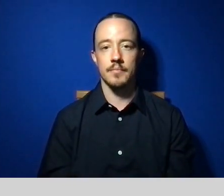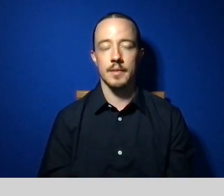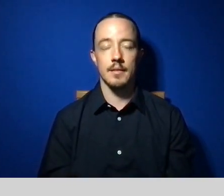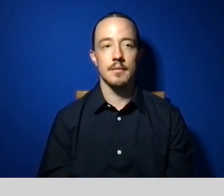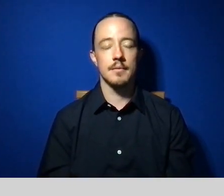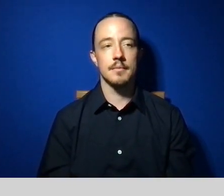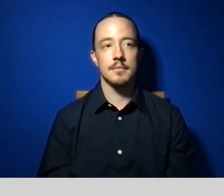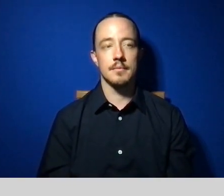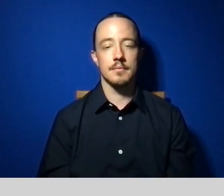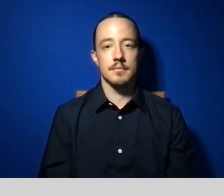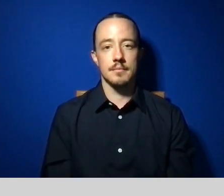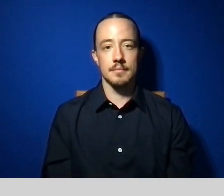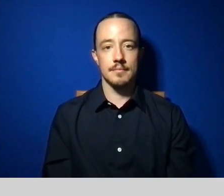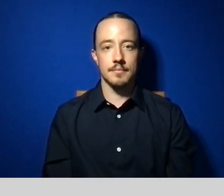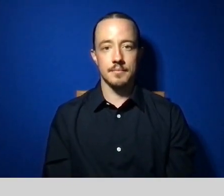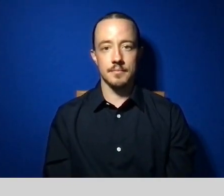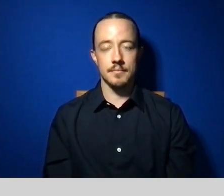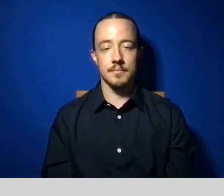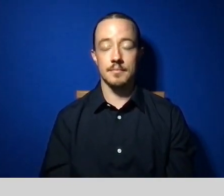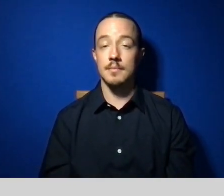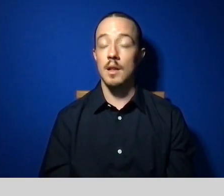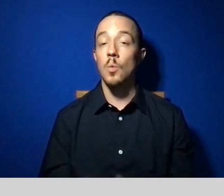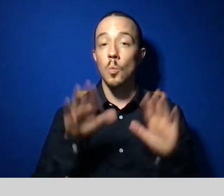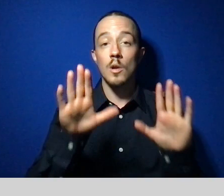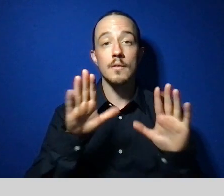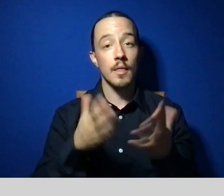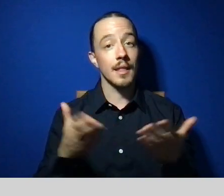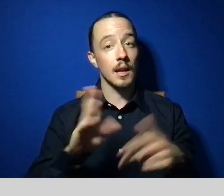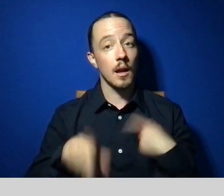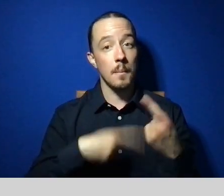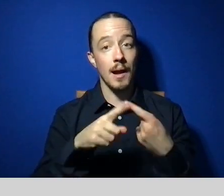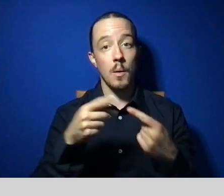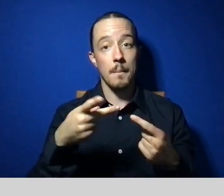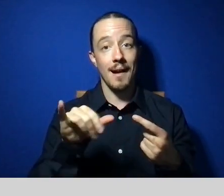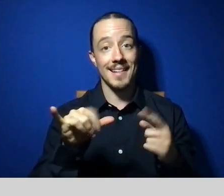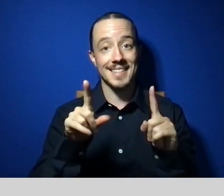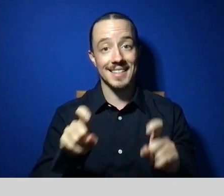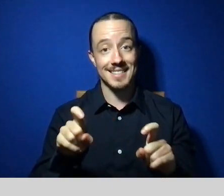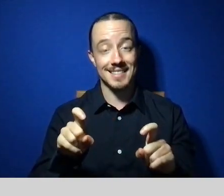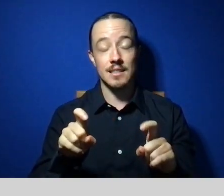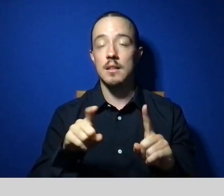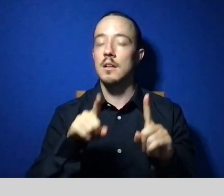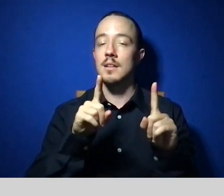And the great thing about pytest is that tests are really, really small, short.